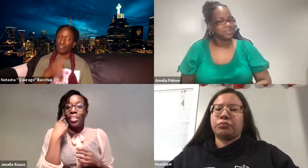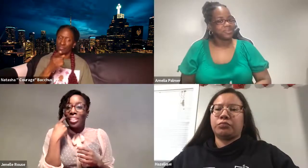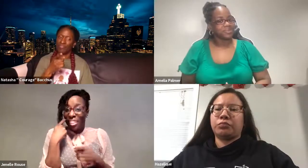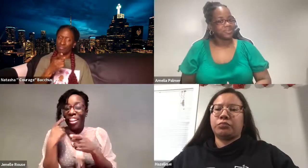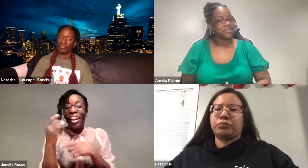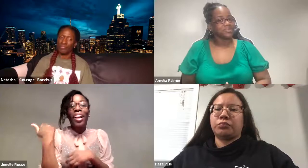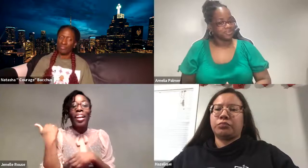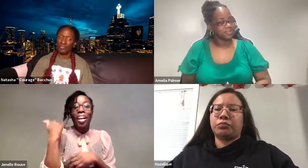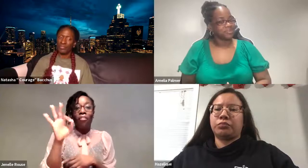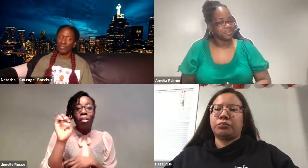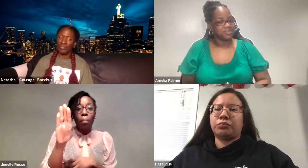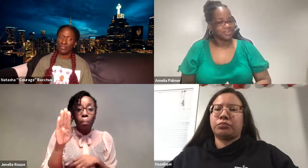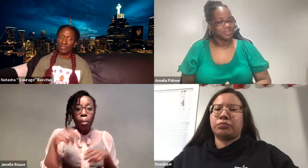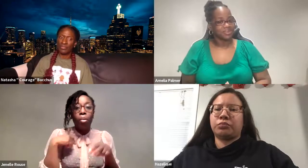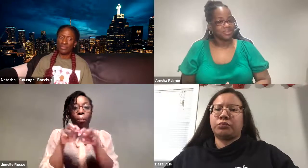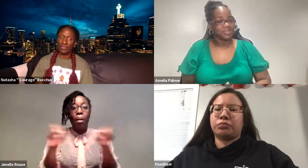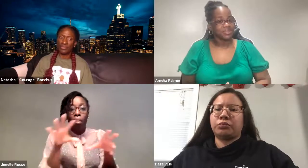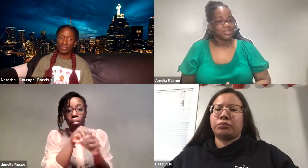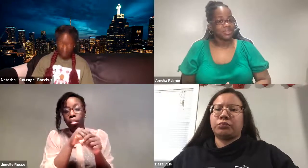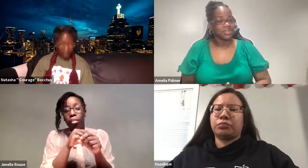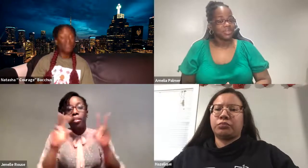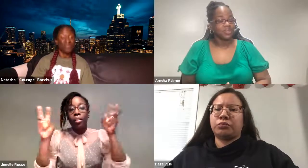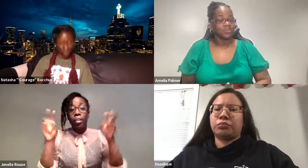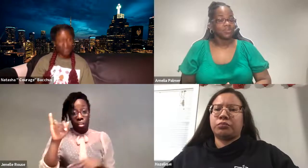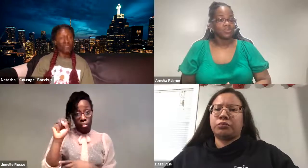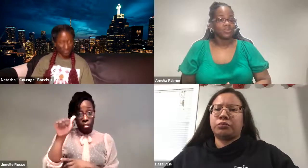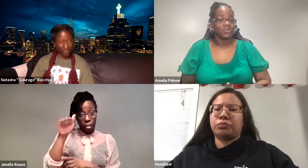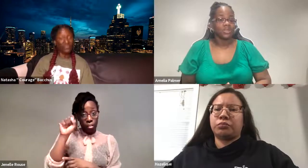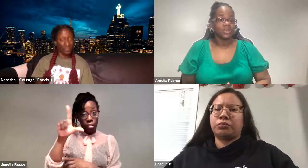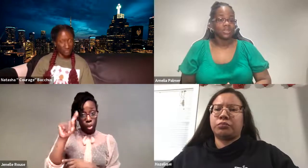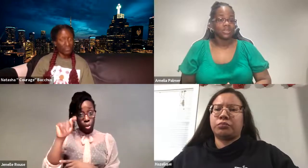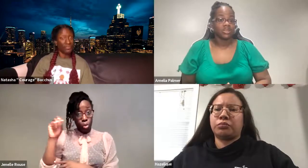language" and i'm wondering where does that decision come from? i was involved in a panel